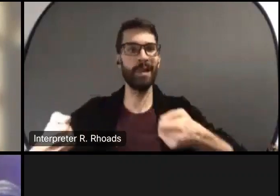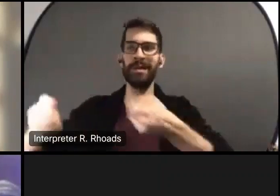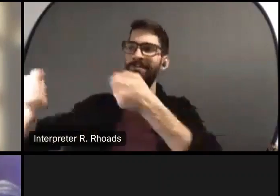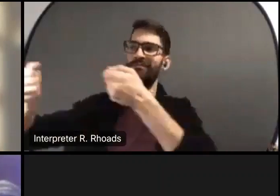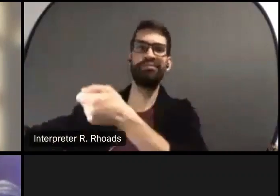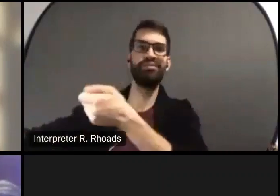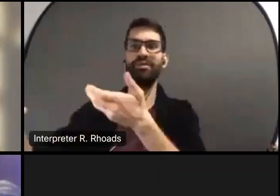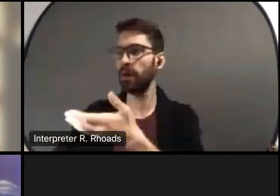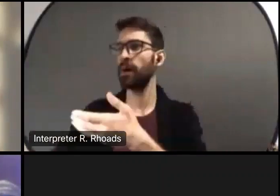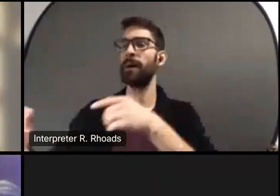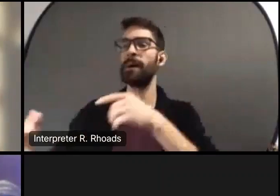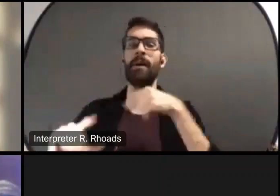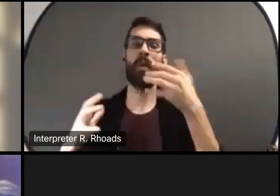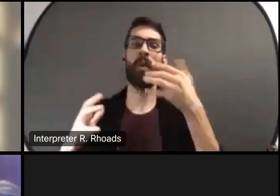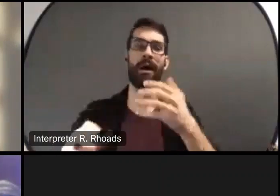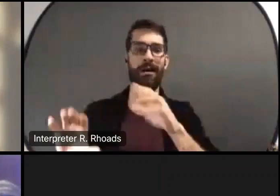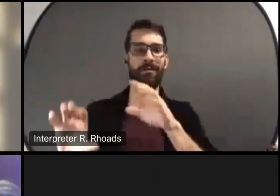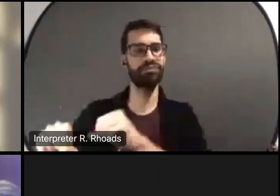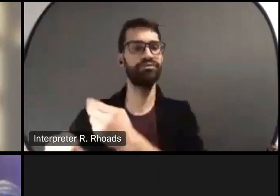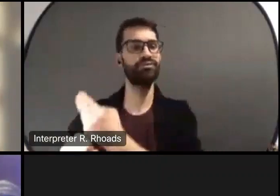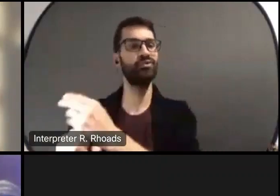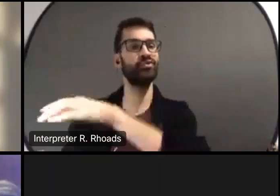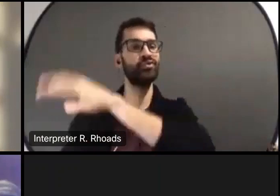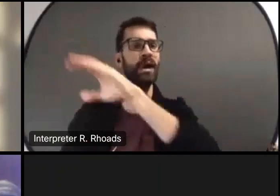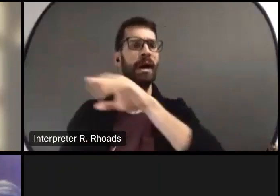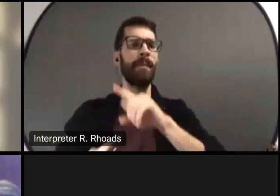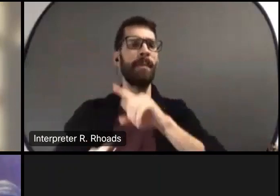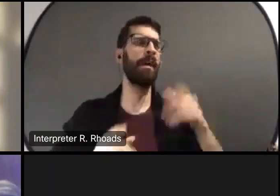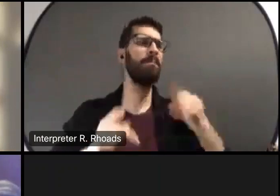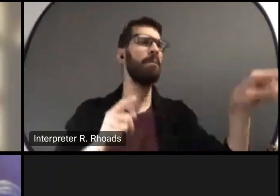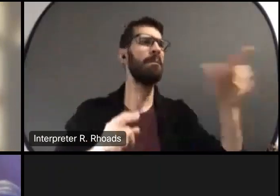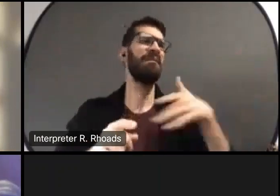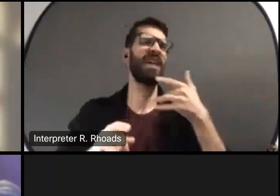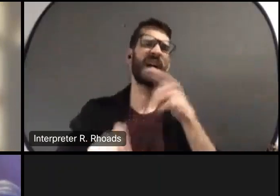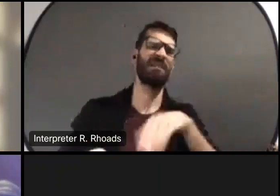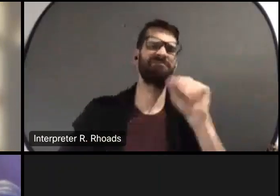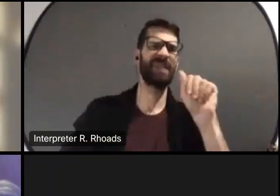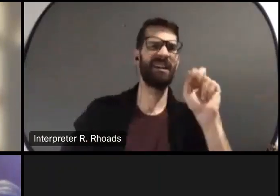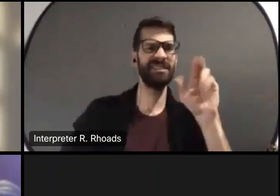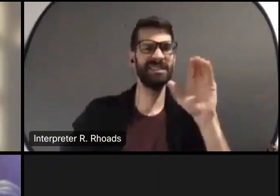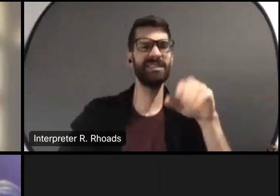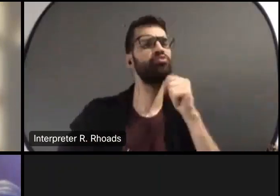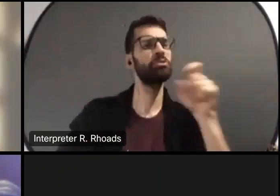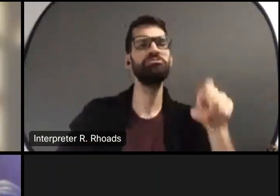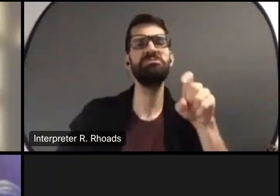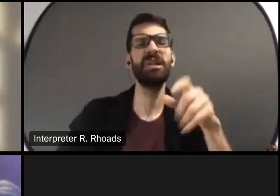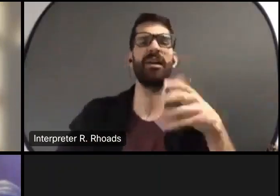feel that there is any necessity for the ANC to have the office. I would prefer not to summarily